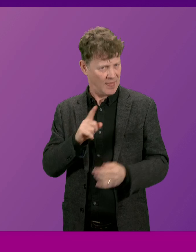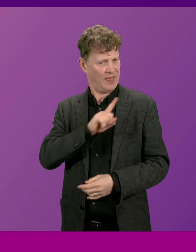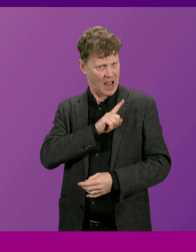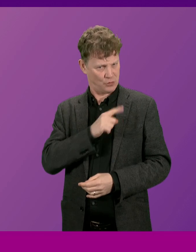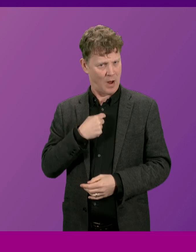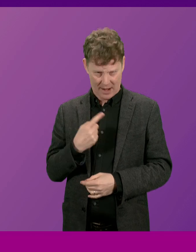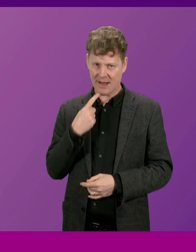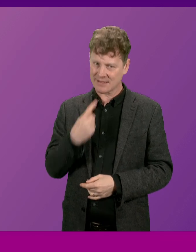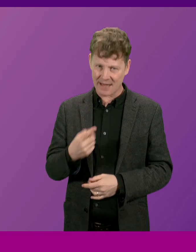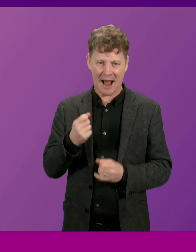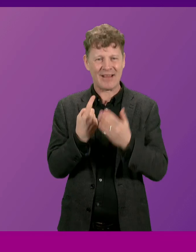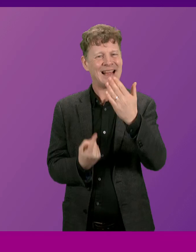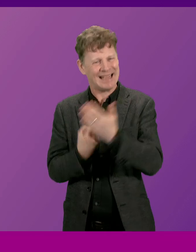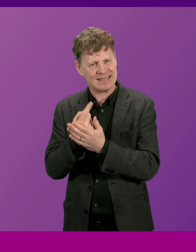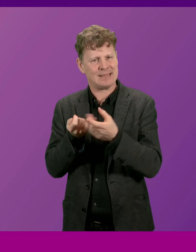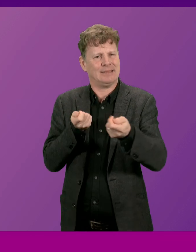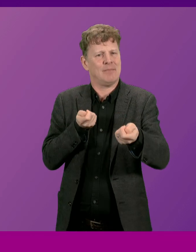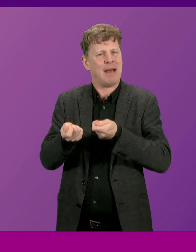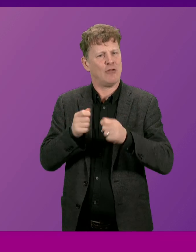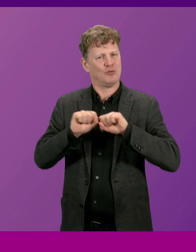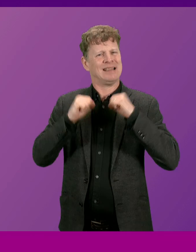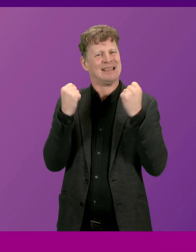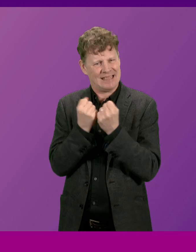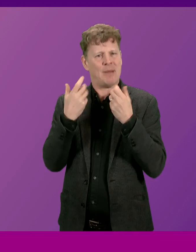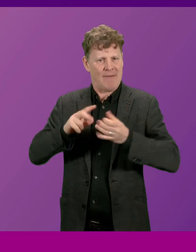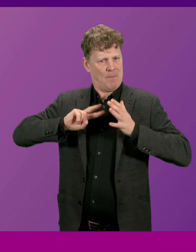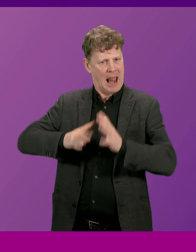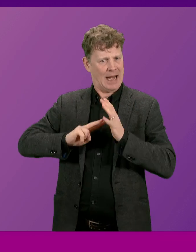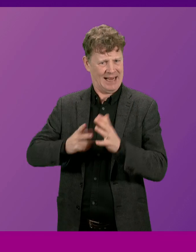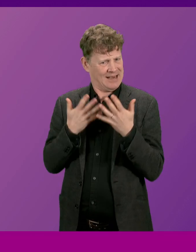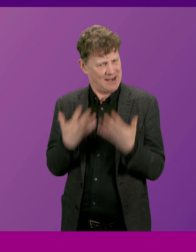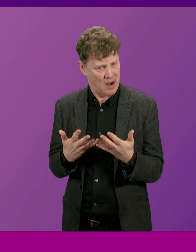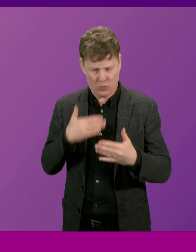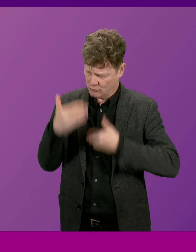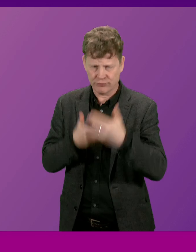is an incident management team, with contingency planning under way, and that the various relevant